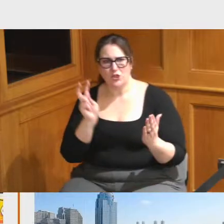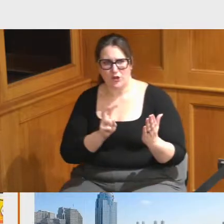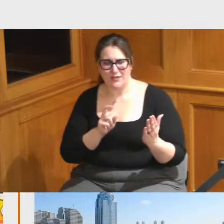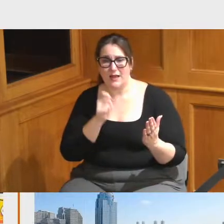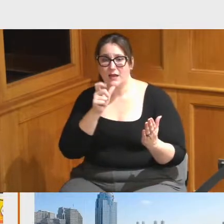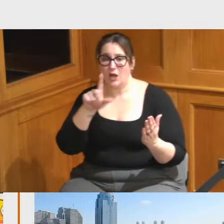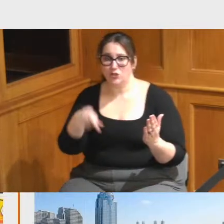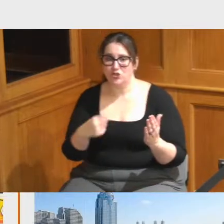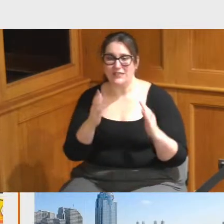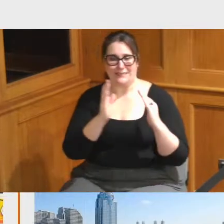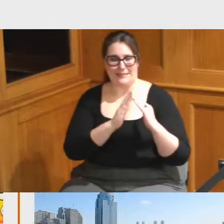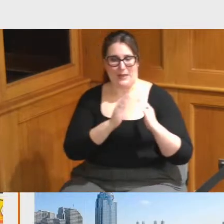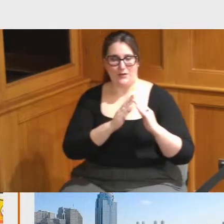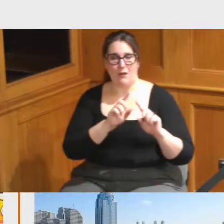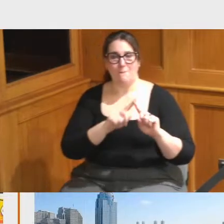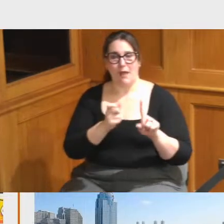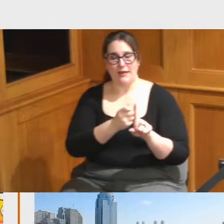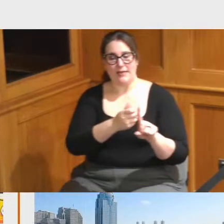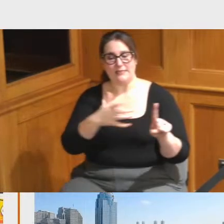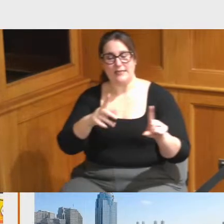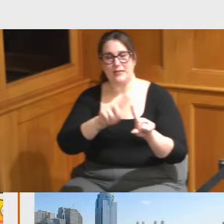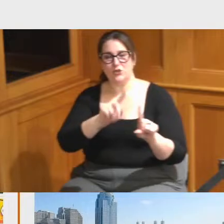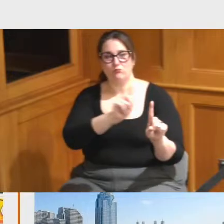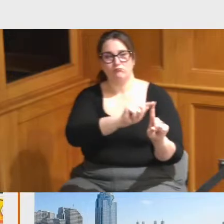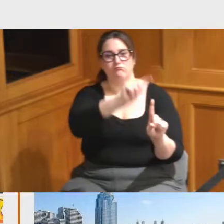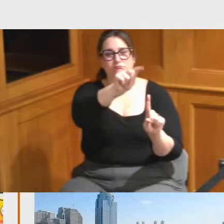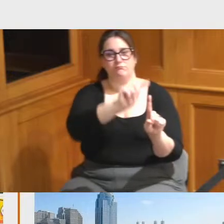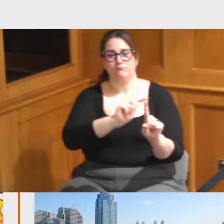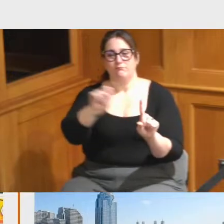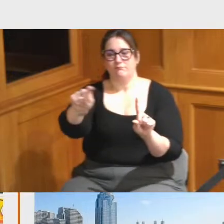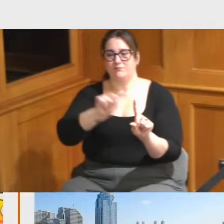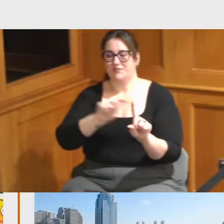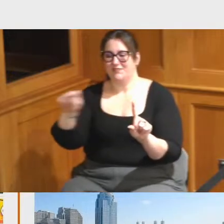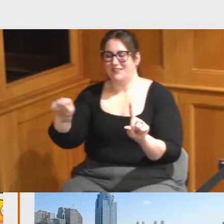downtown Cincinnati but extending out into different neighborhoods crossing the river